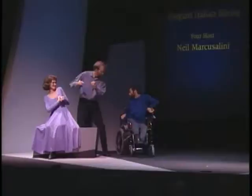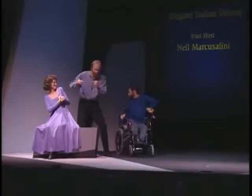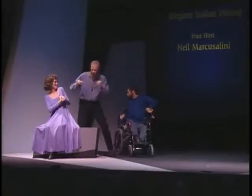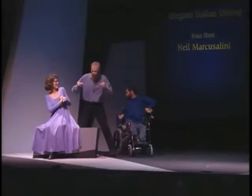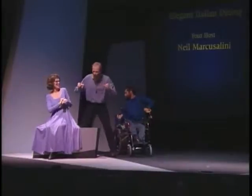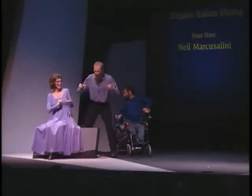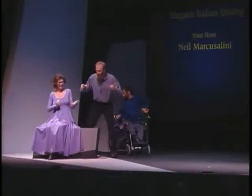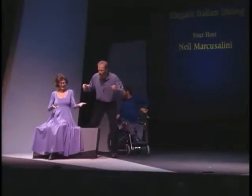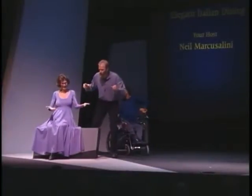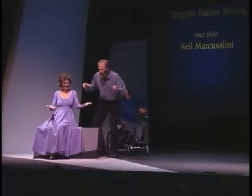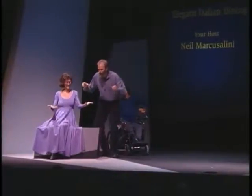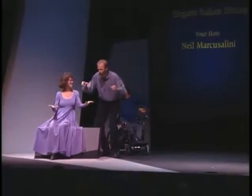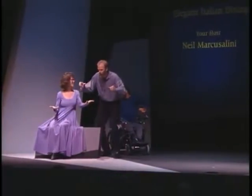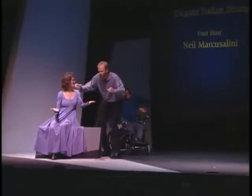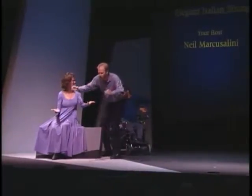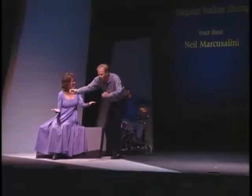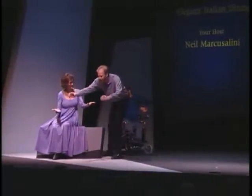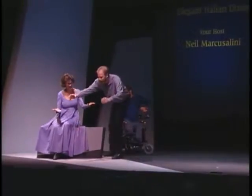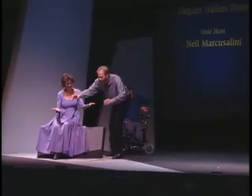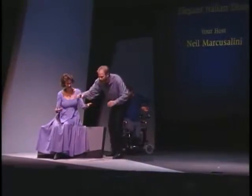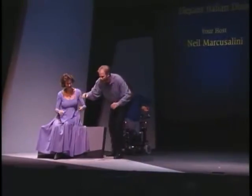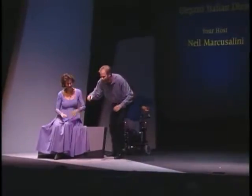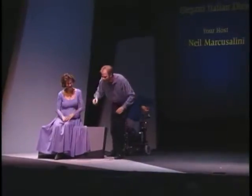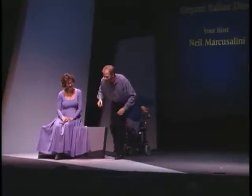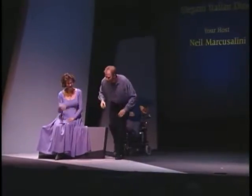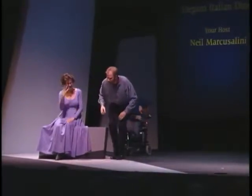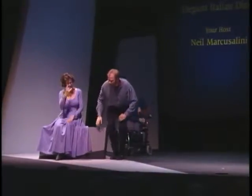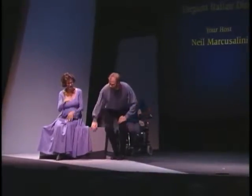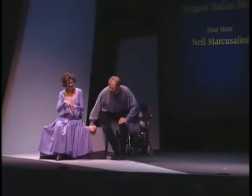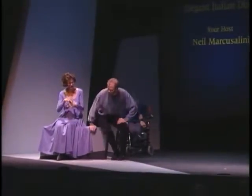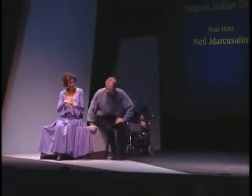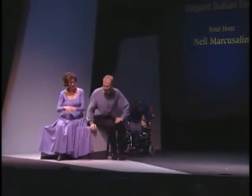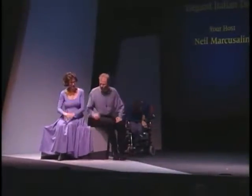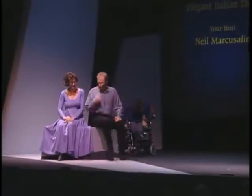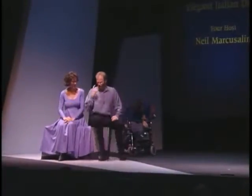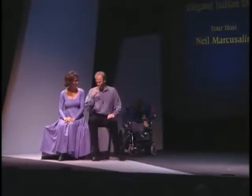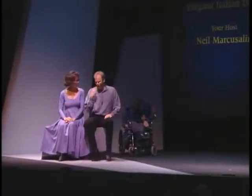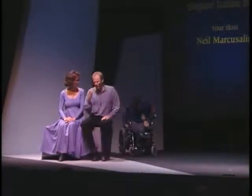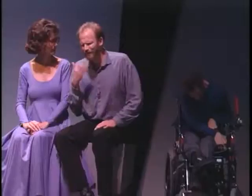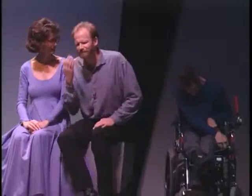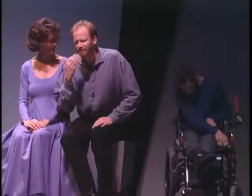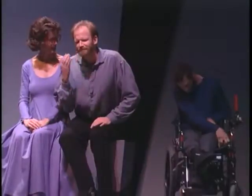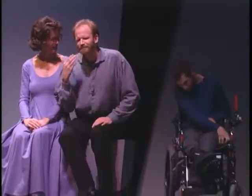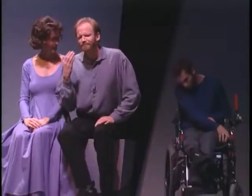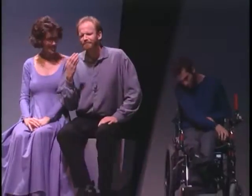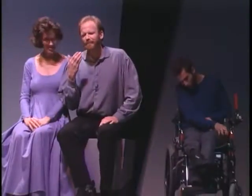oh look at this though isn't that great it's a beautiful chateau Wilson it